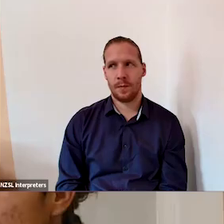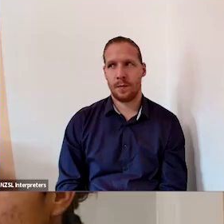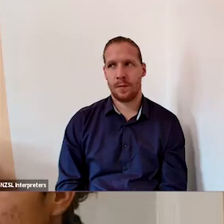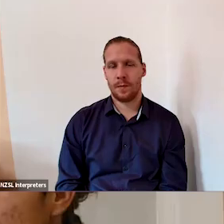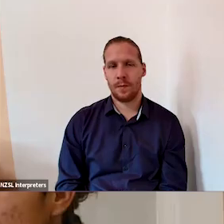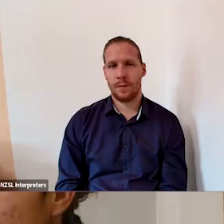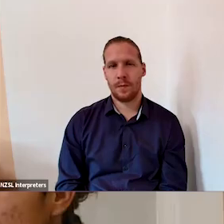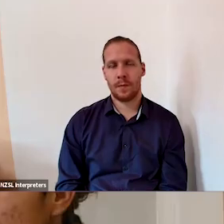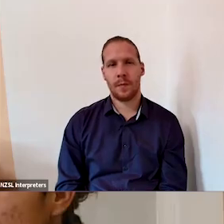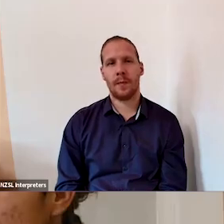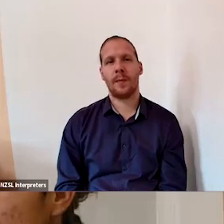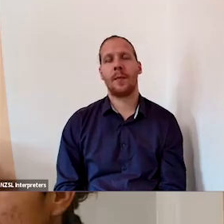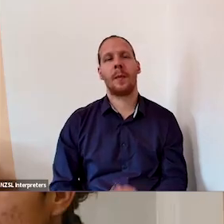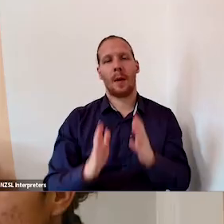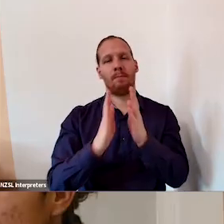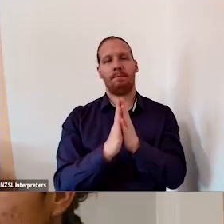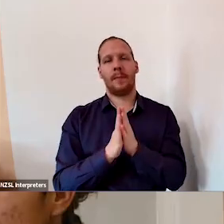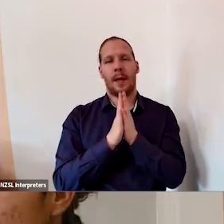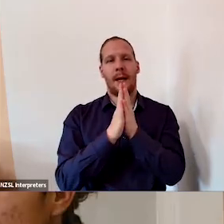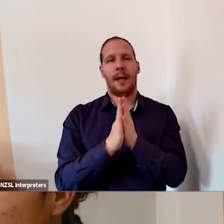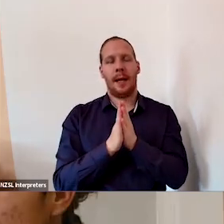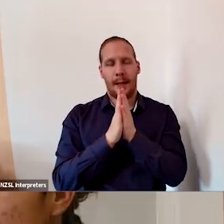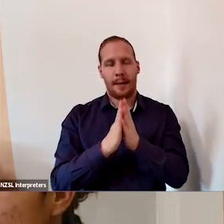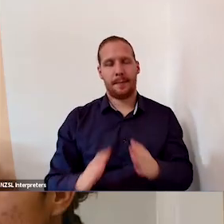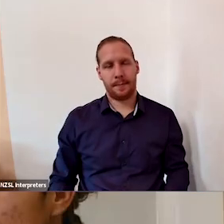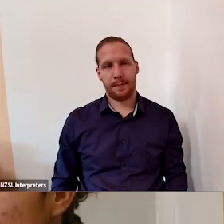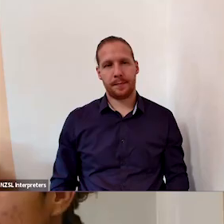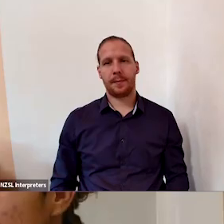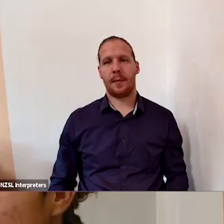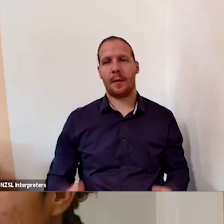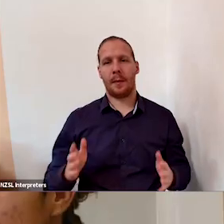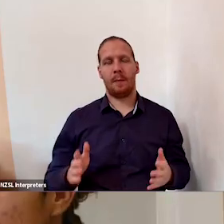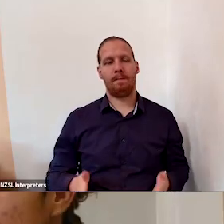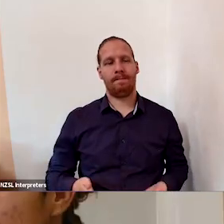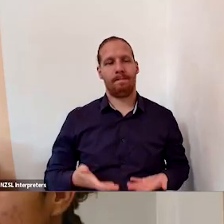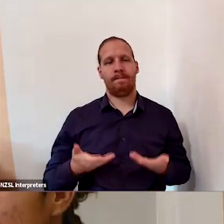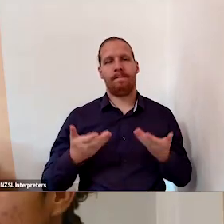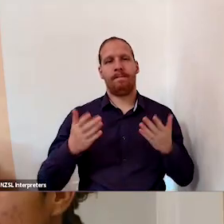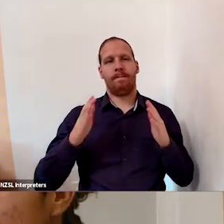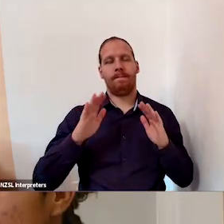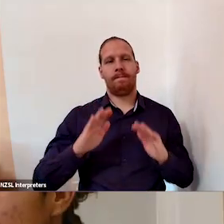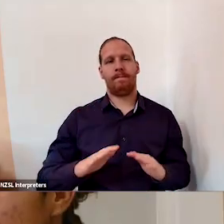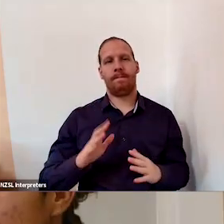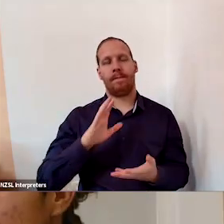Hā ki roto, hā ki waho Kia tau te mauri e kōkiri nei ingā piki me ngā heke